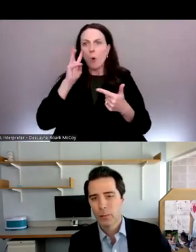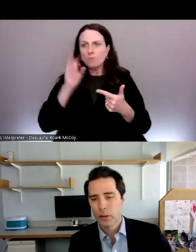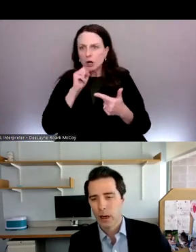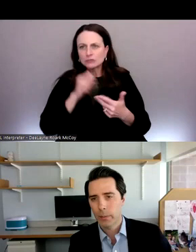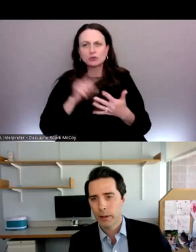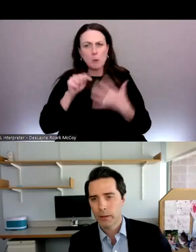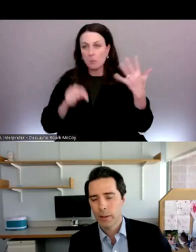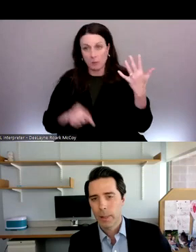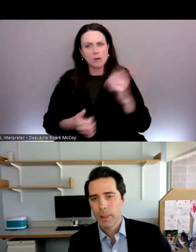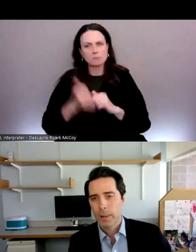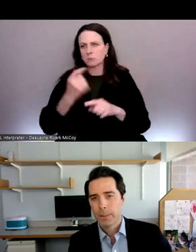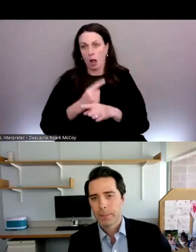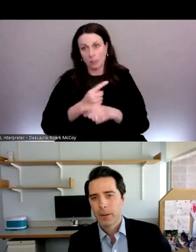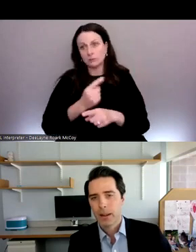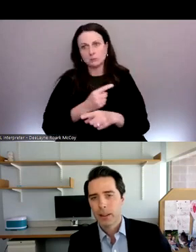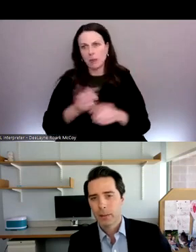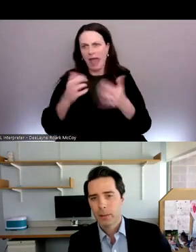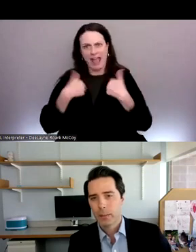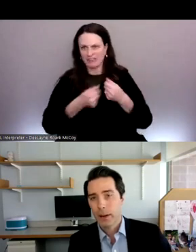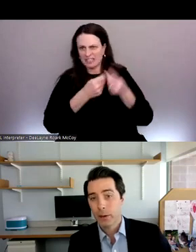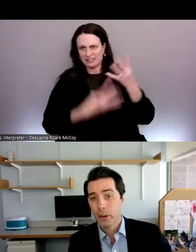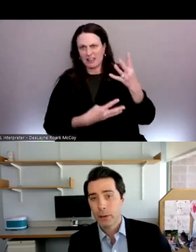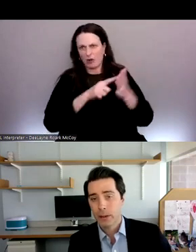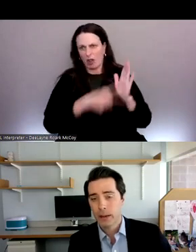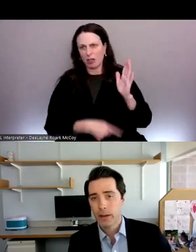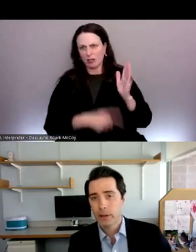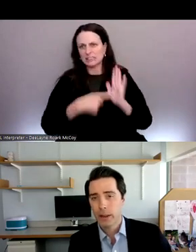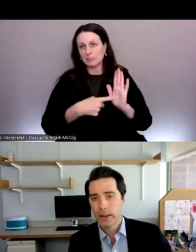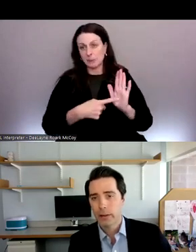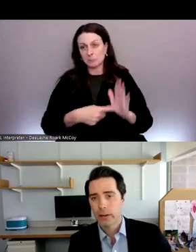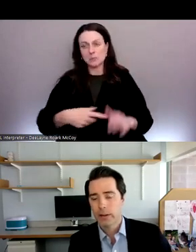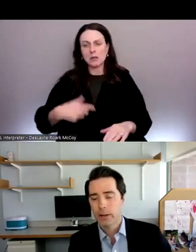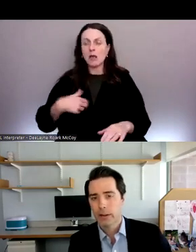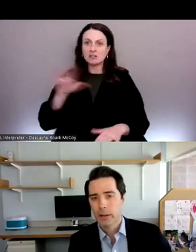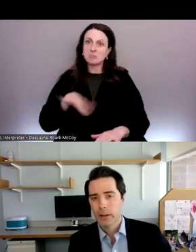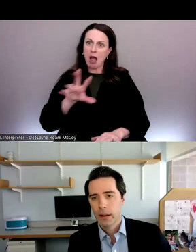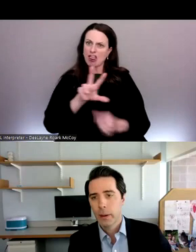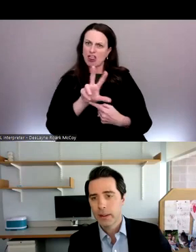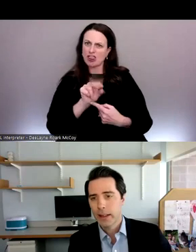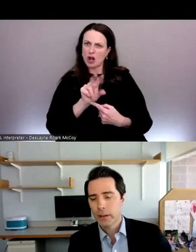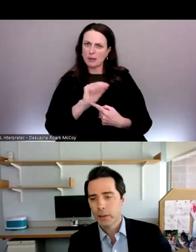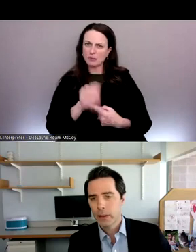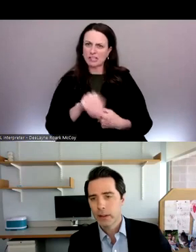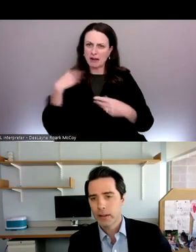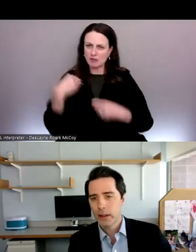just the most common that makes up about 30 percent of